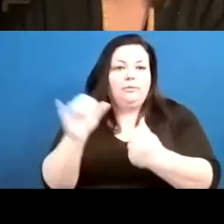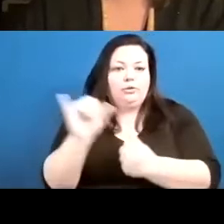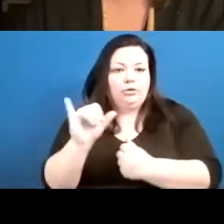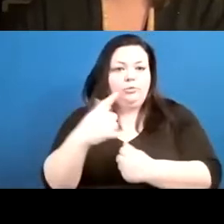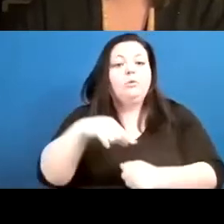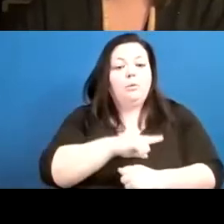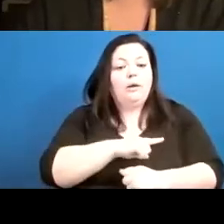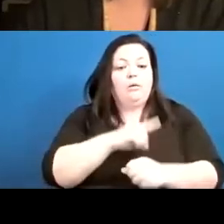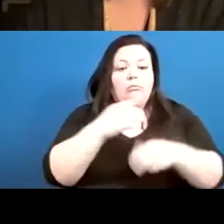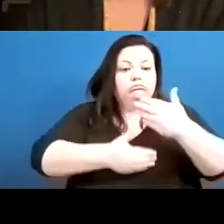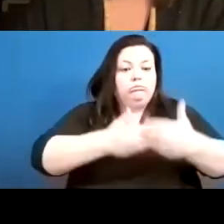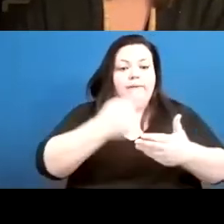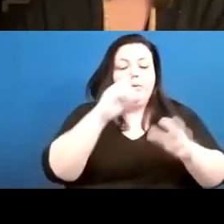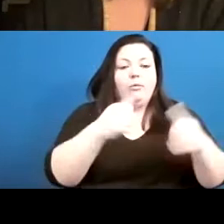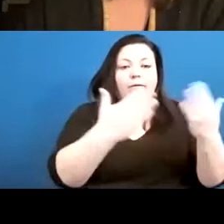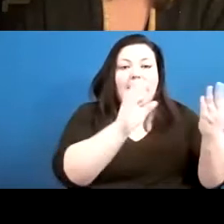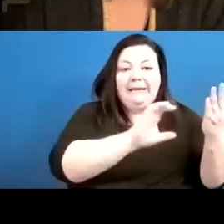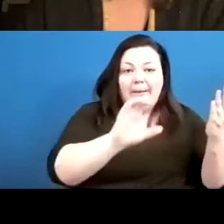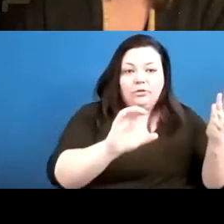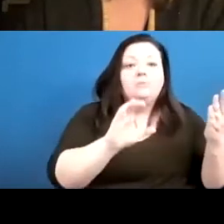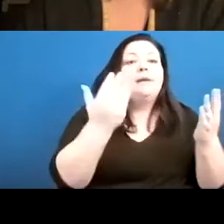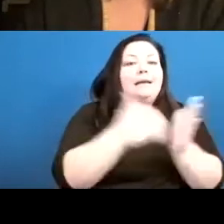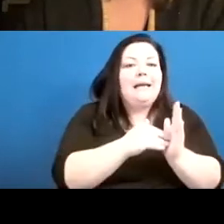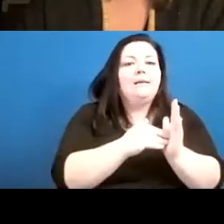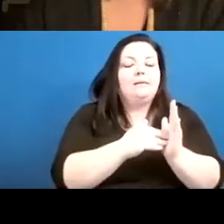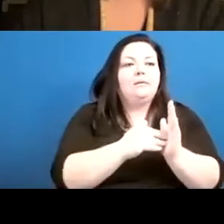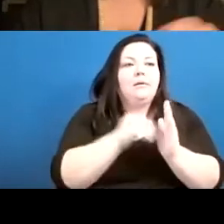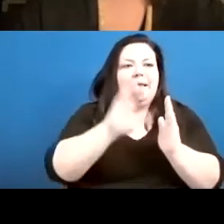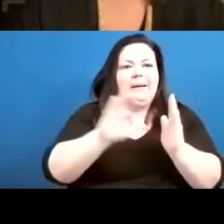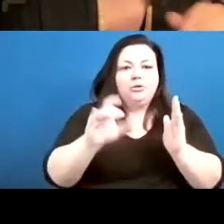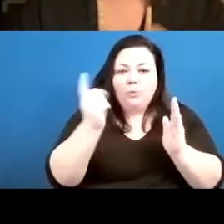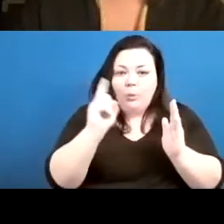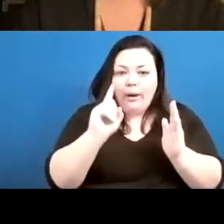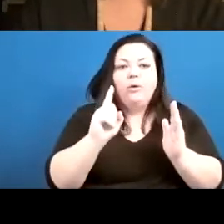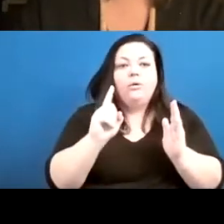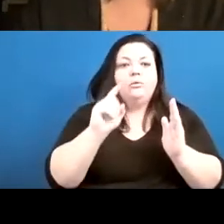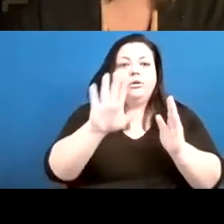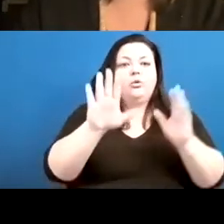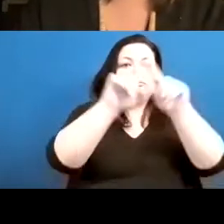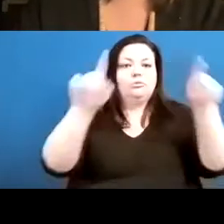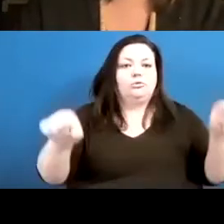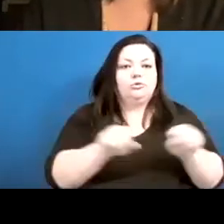providing captioning, um, again you can find the captioning transcript, um ,up in the left-hand corner of the